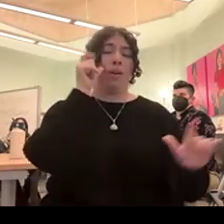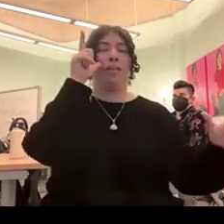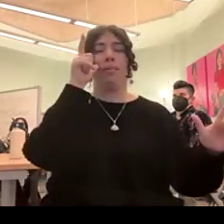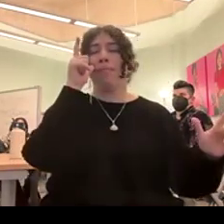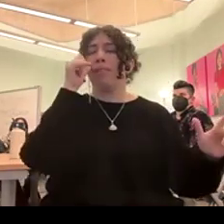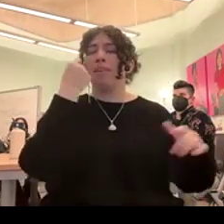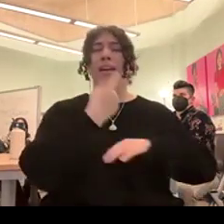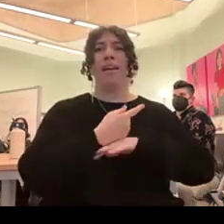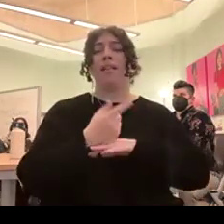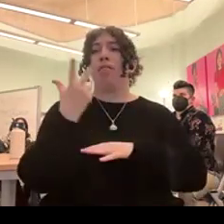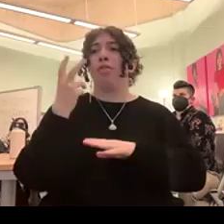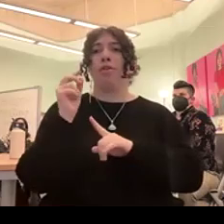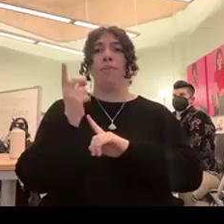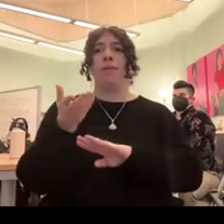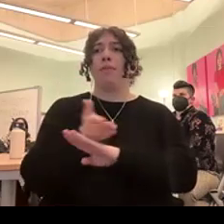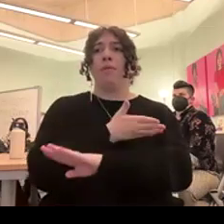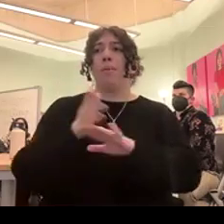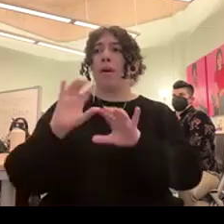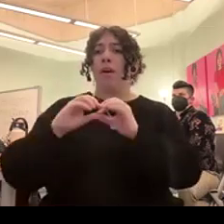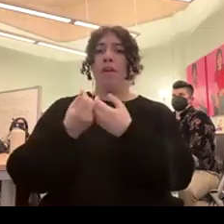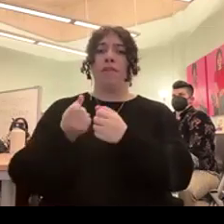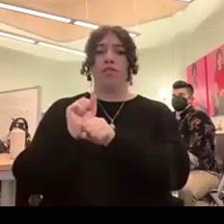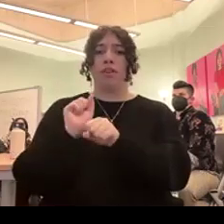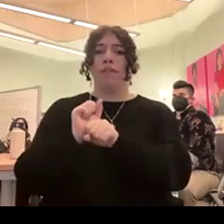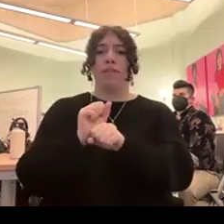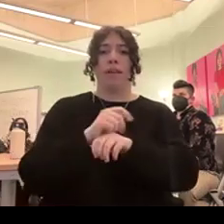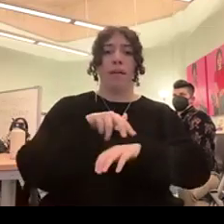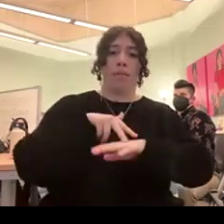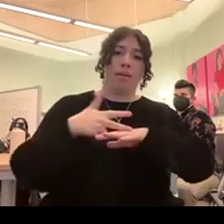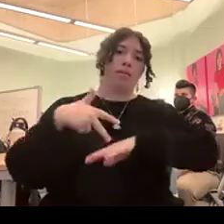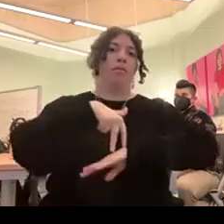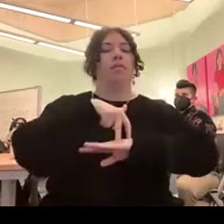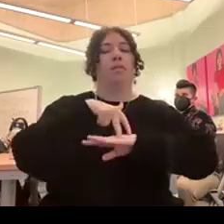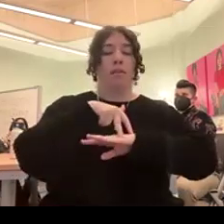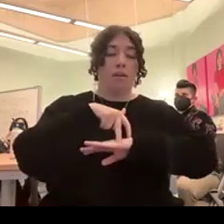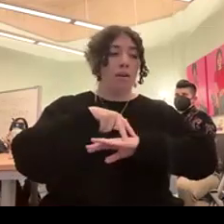if I can't show up to work because I wake up that day and 30 minutes before my office shift,